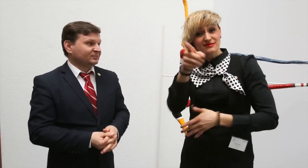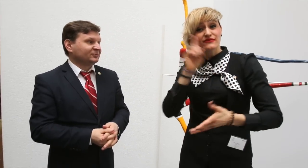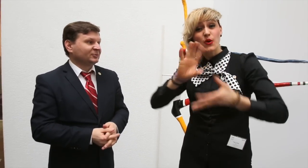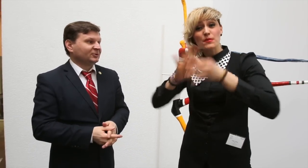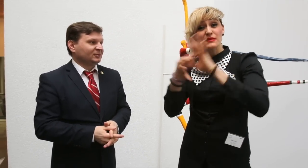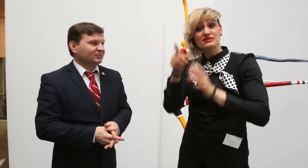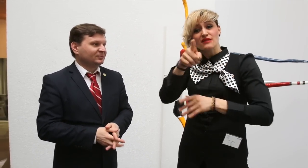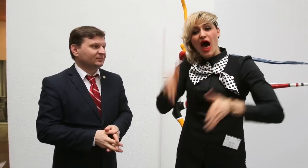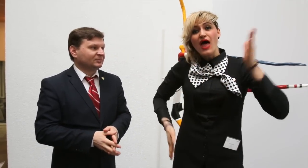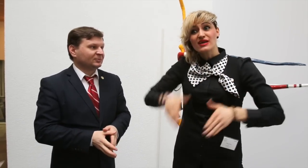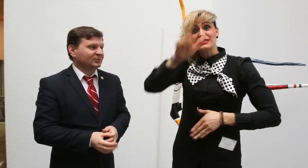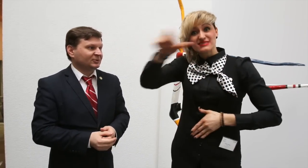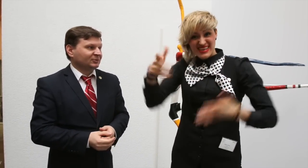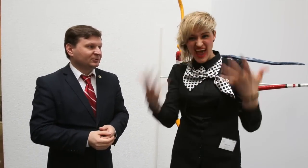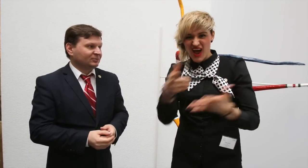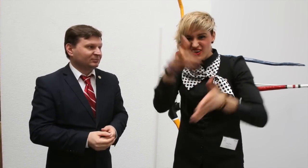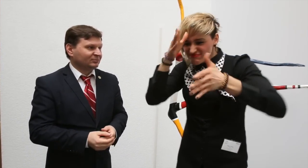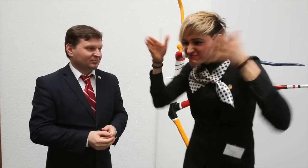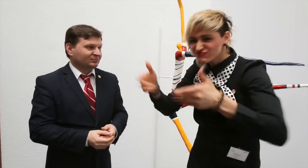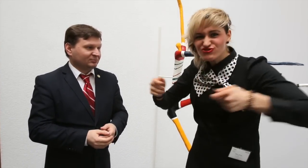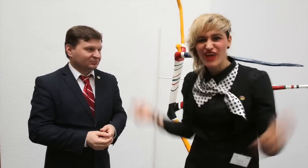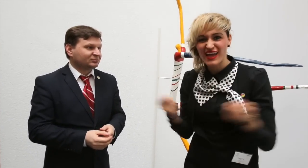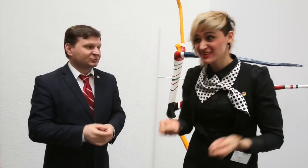This means Deaflympics athletes can now focus on training.